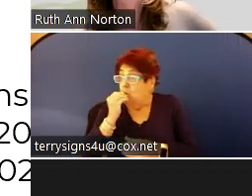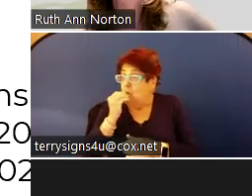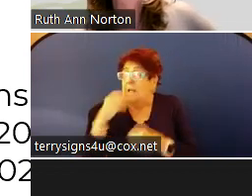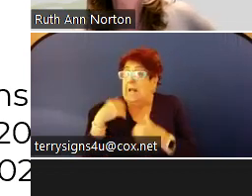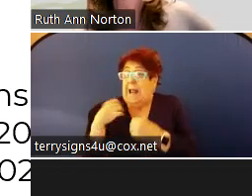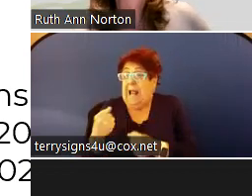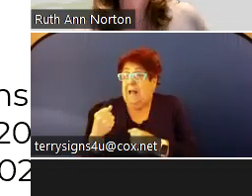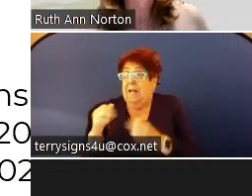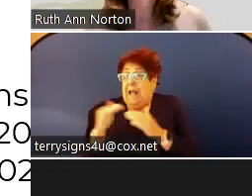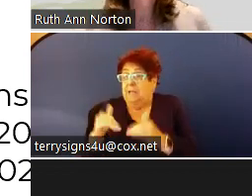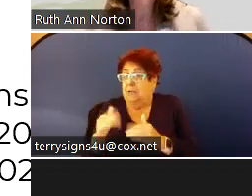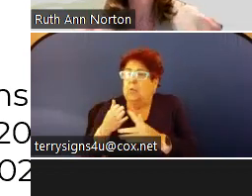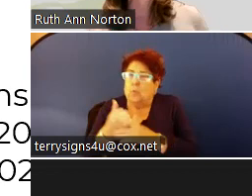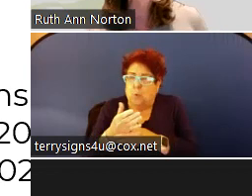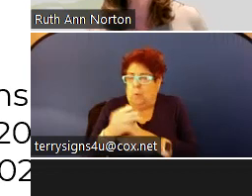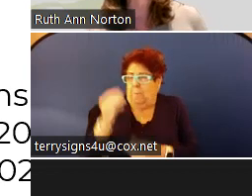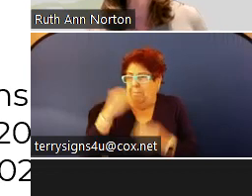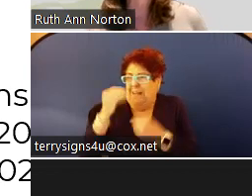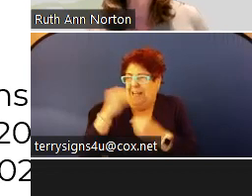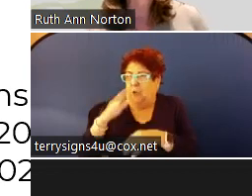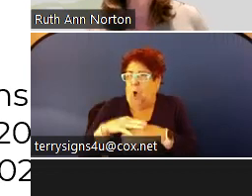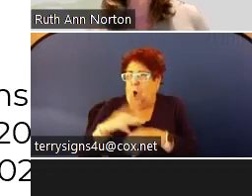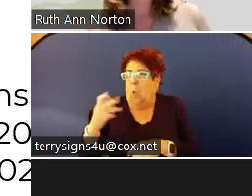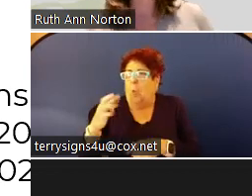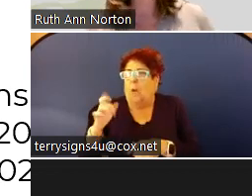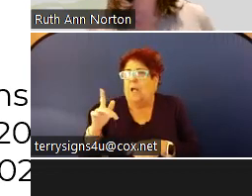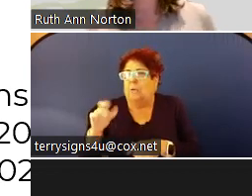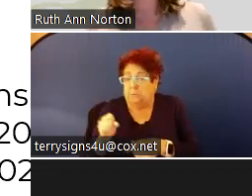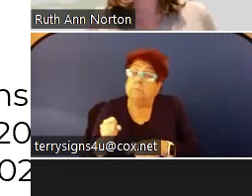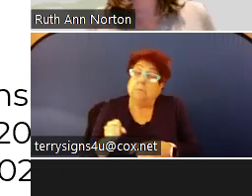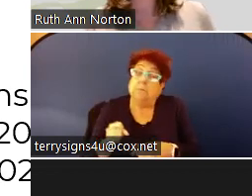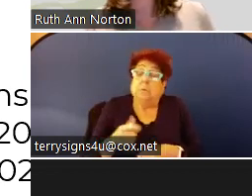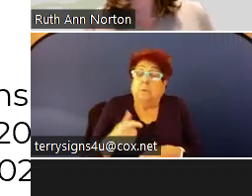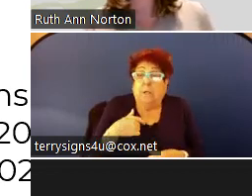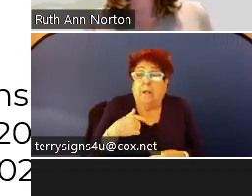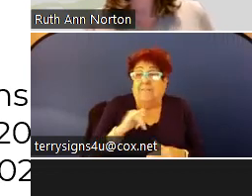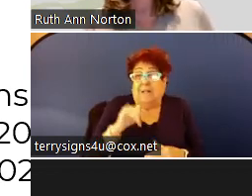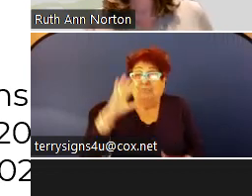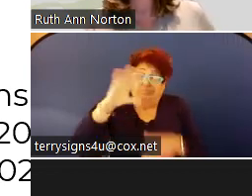on Wheels. We have a pretty holistic approach here again looking comprehensively except for